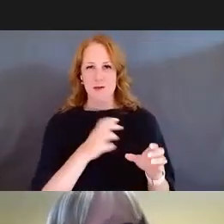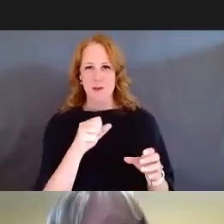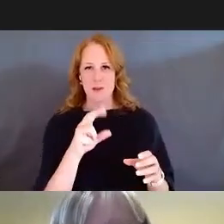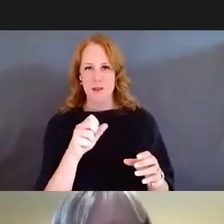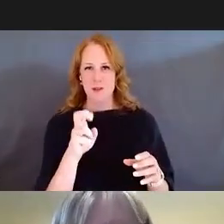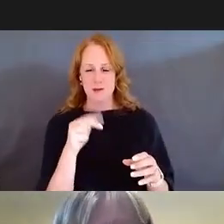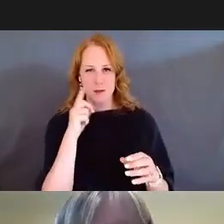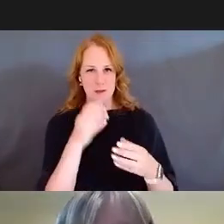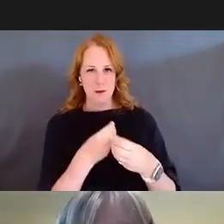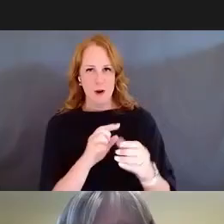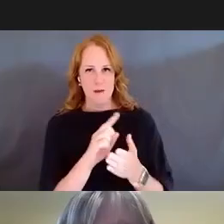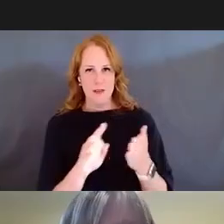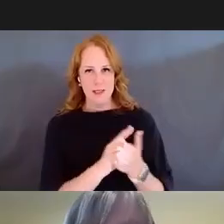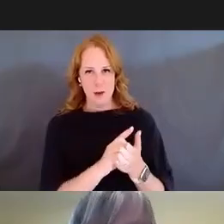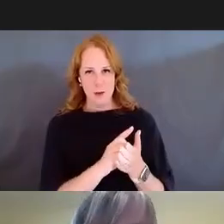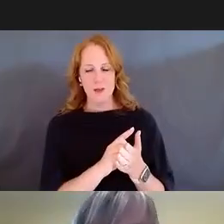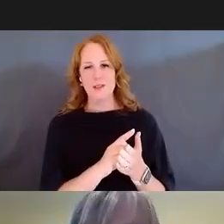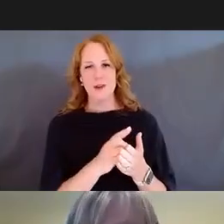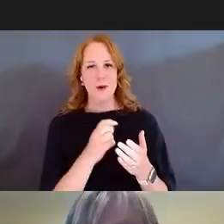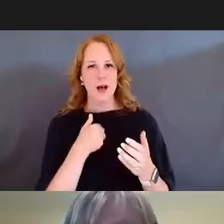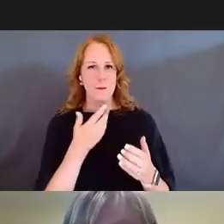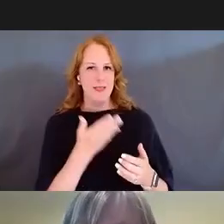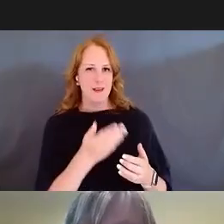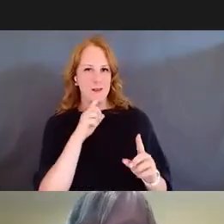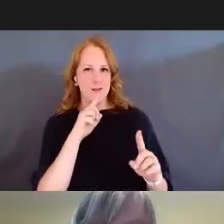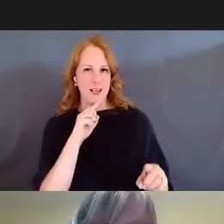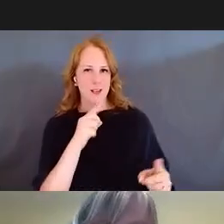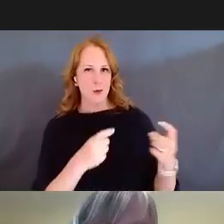I'm happy to be there to answer any questions you all might have that we don't get to today. Um,